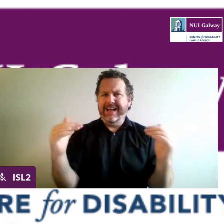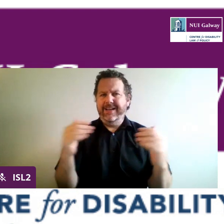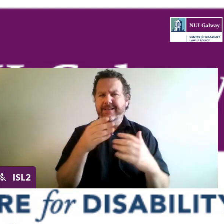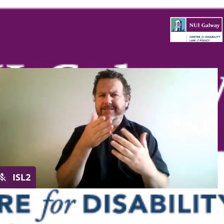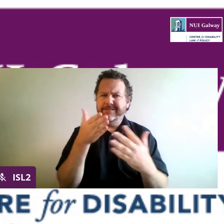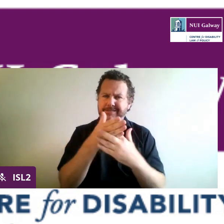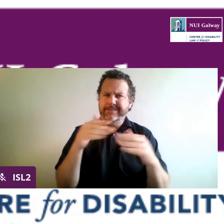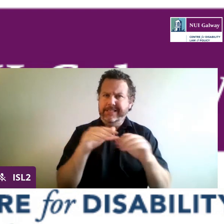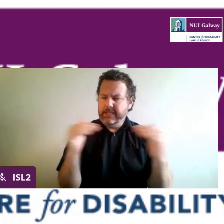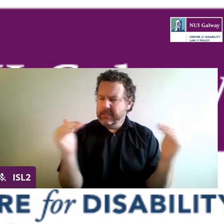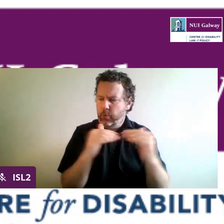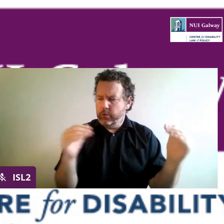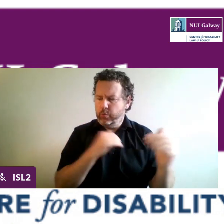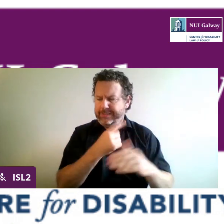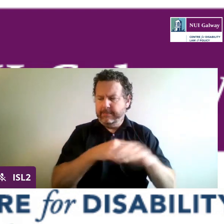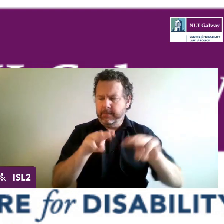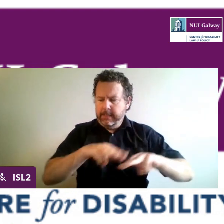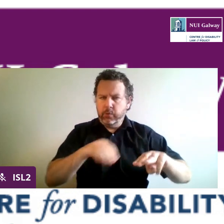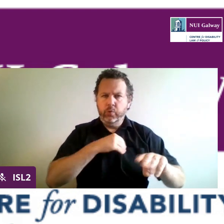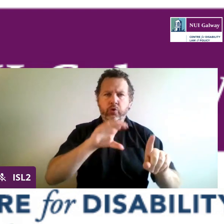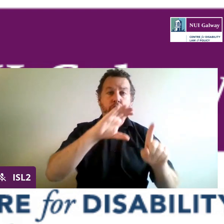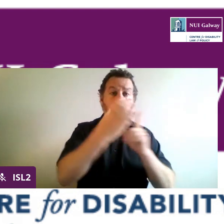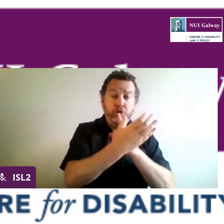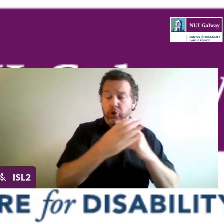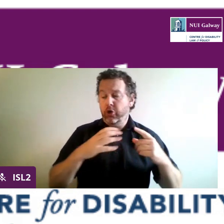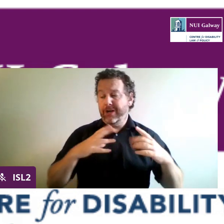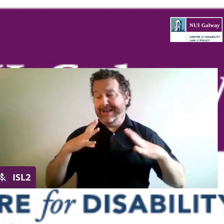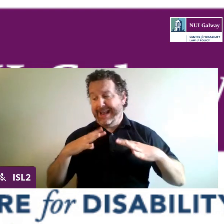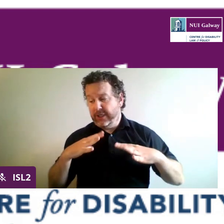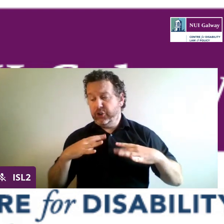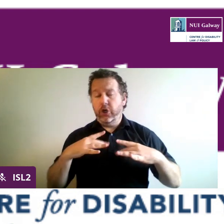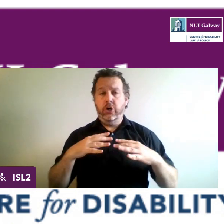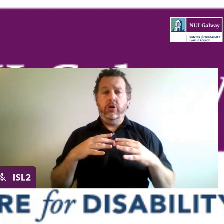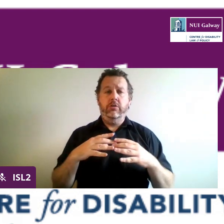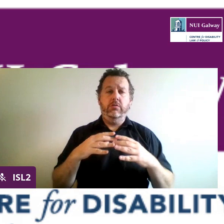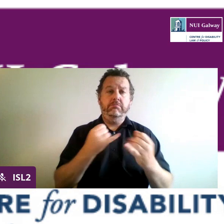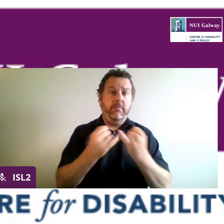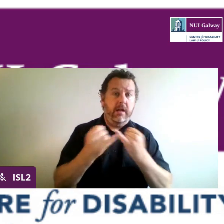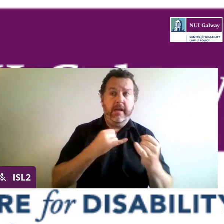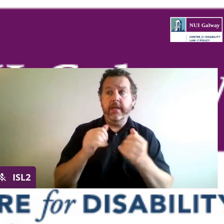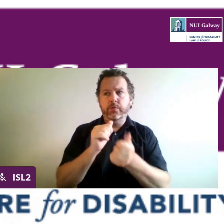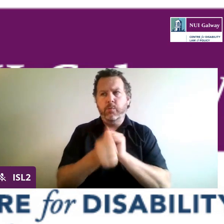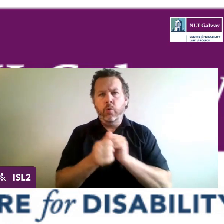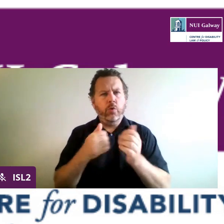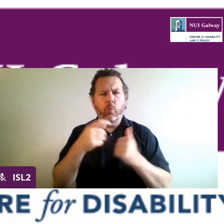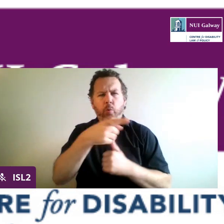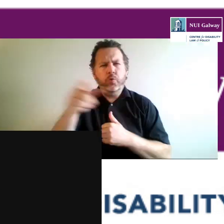sport. What do you think are the main barriers facing disabled people in these areas?